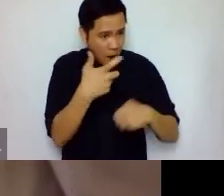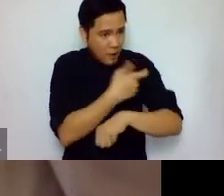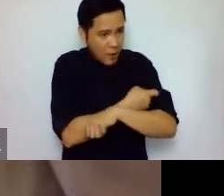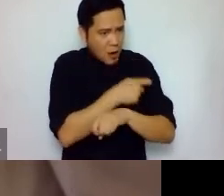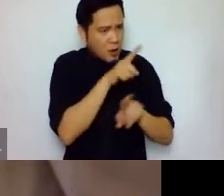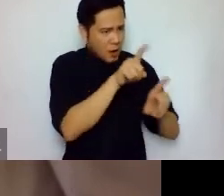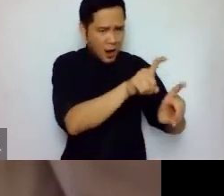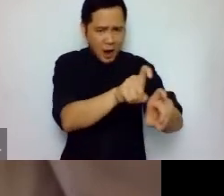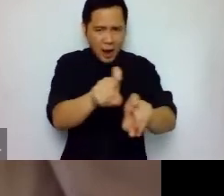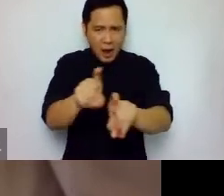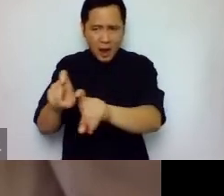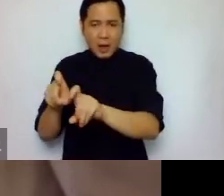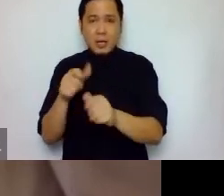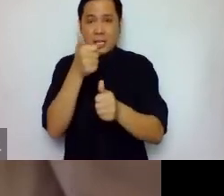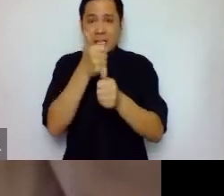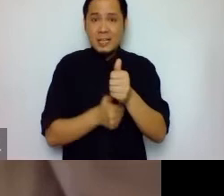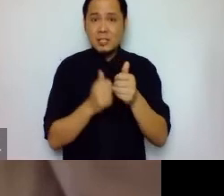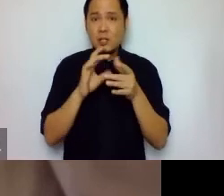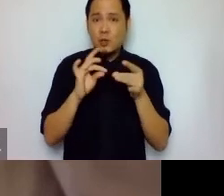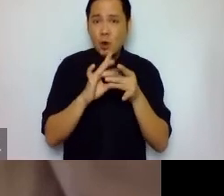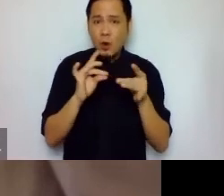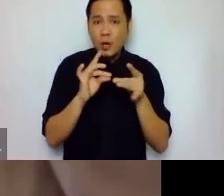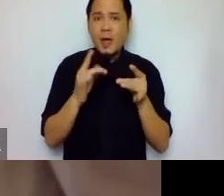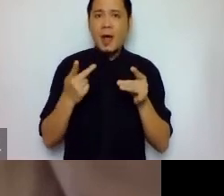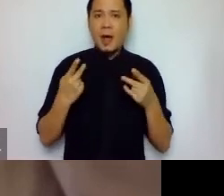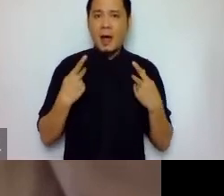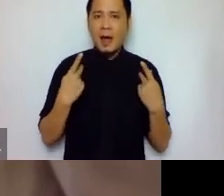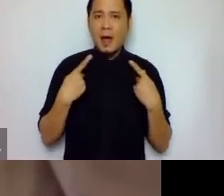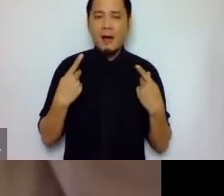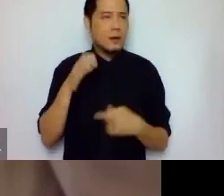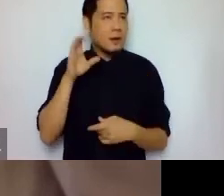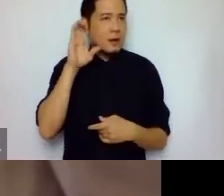Every scene in the film is guided by social listening and consumer research.